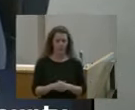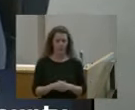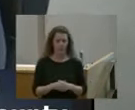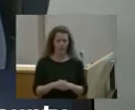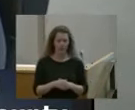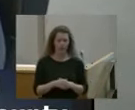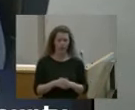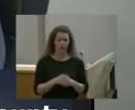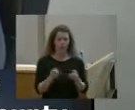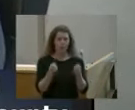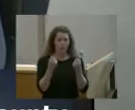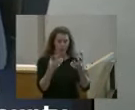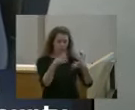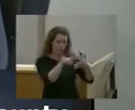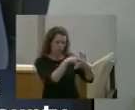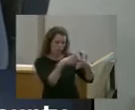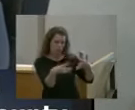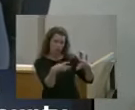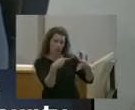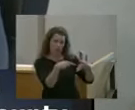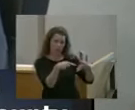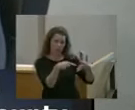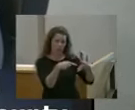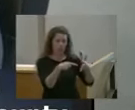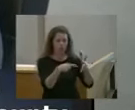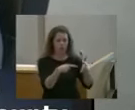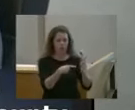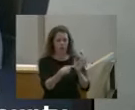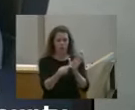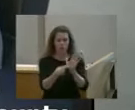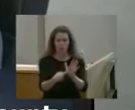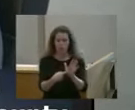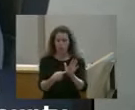so there is a difference between rural and urban. We don't really know, there's